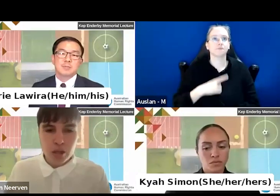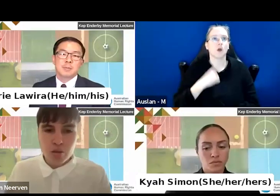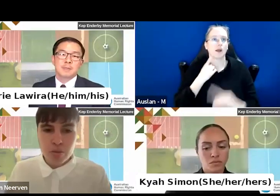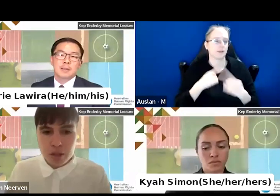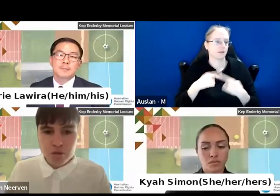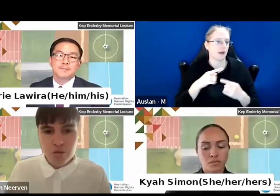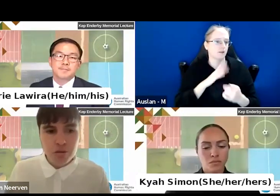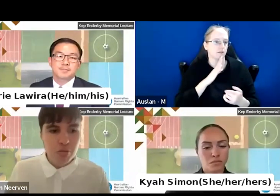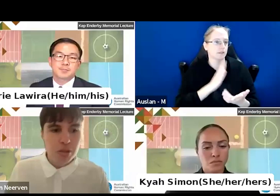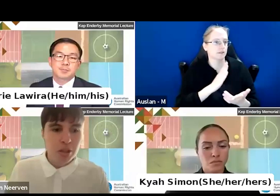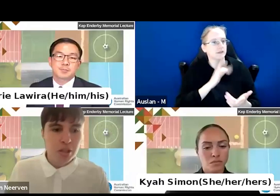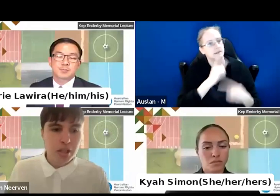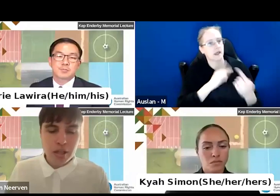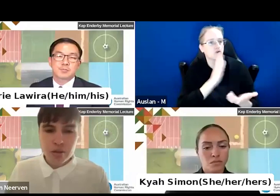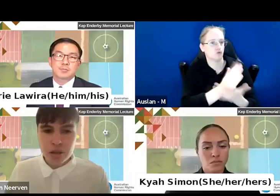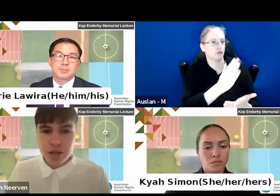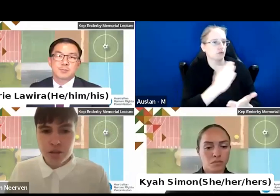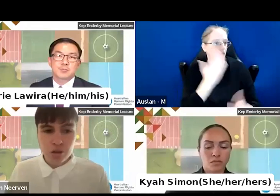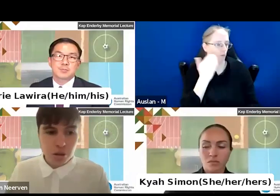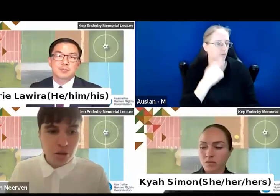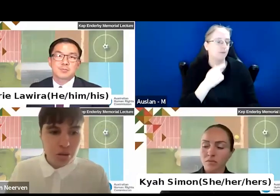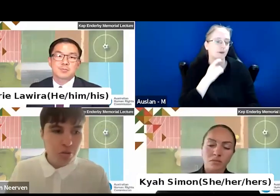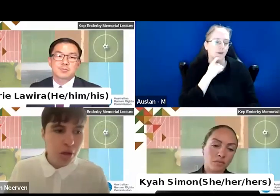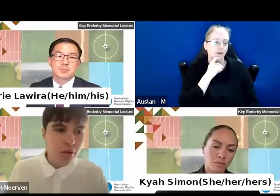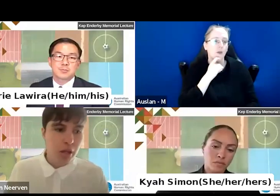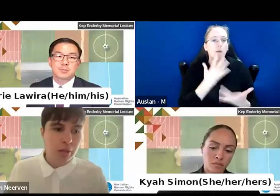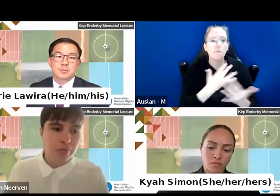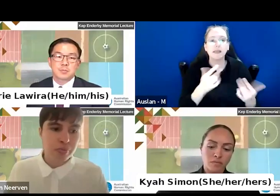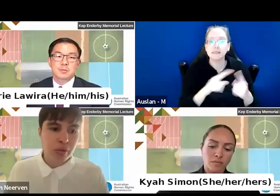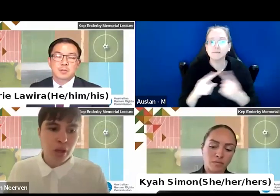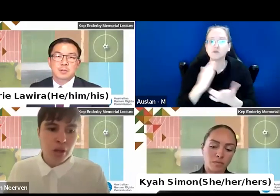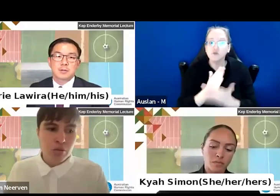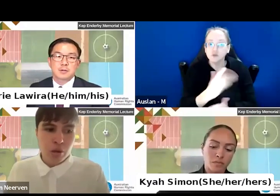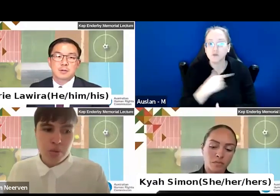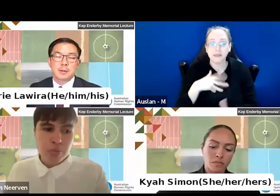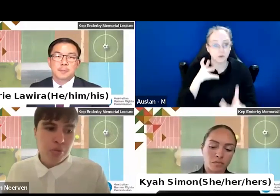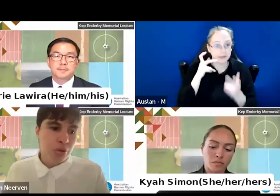There are many truths that we need to hear and to honor as well. We want people